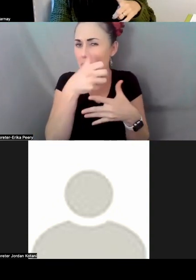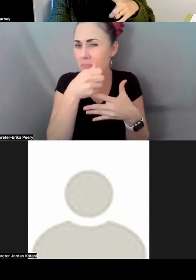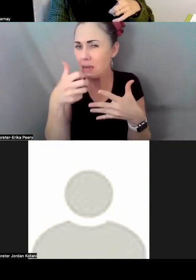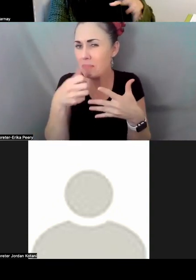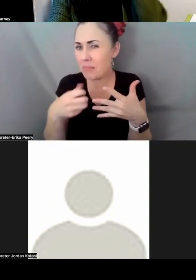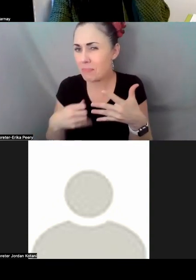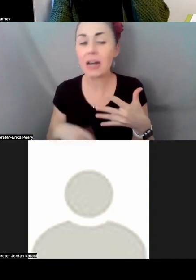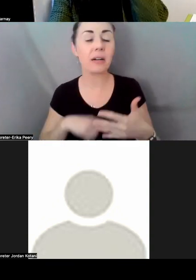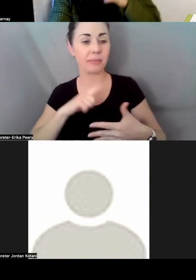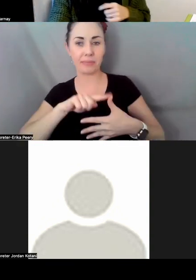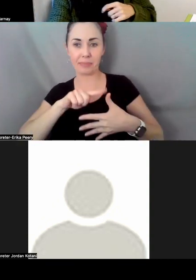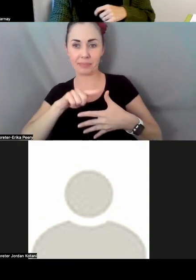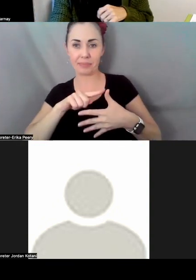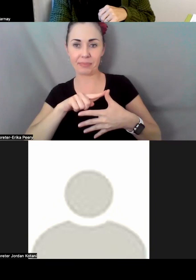First, since we're going to talk about it quick is vision.